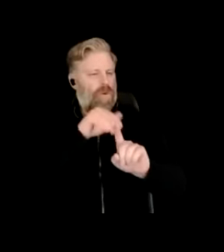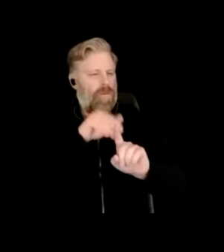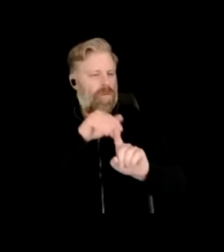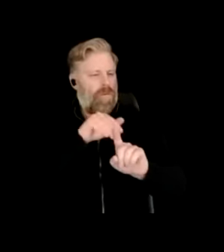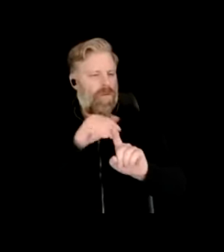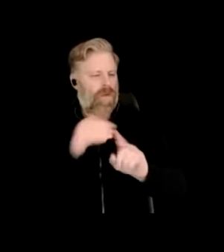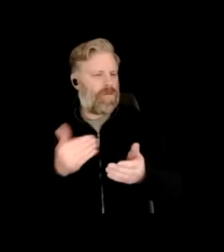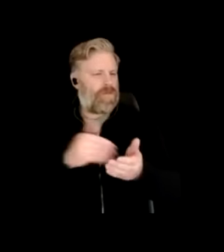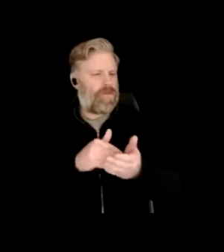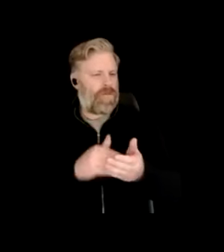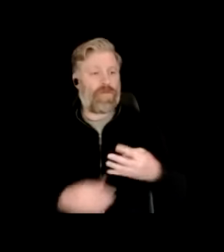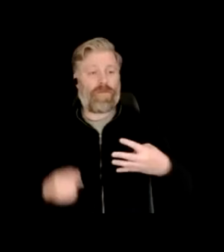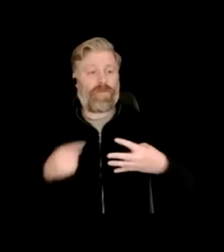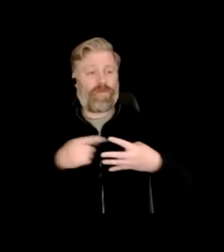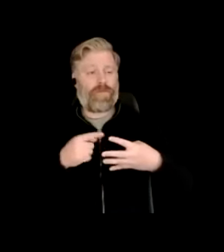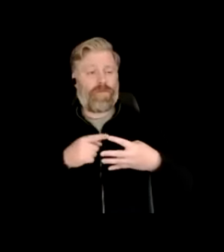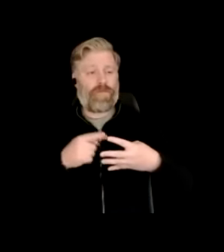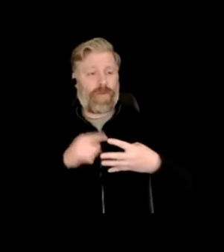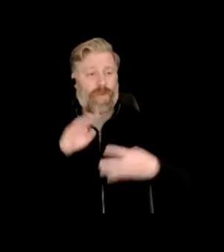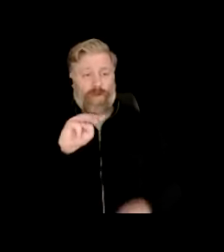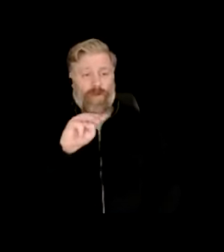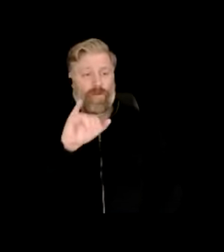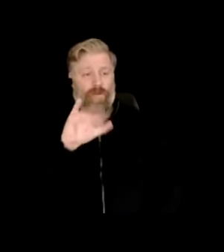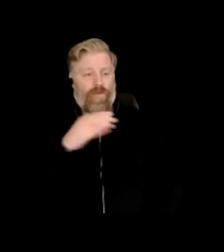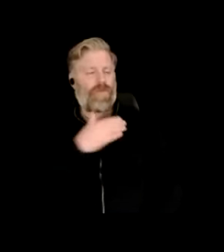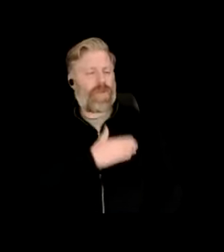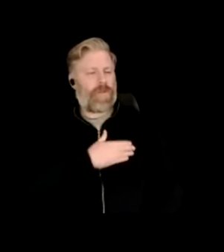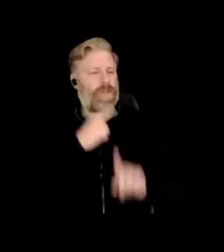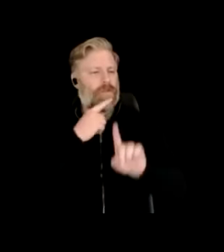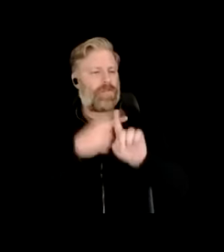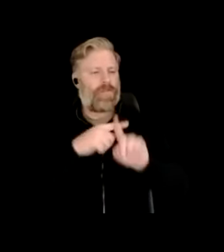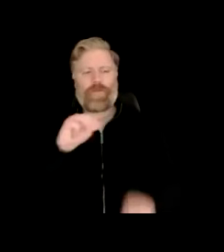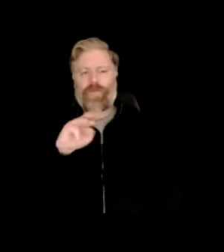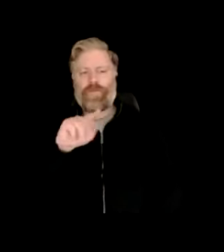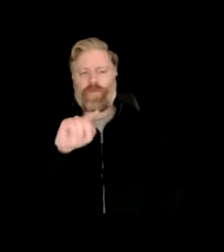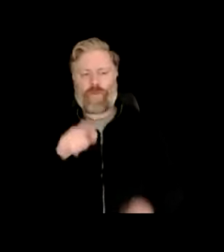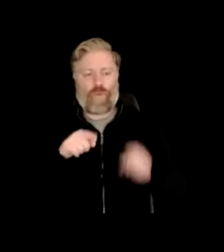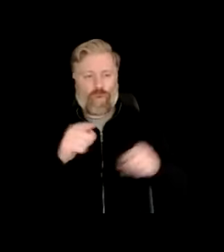Please keep your microphone muted for the entirety of the presentation unless asked to unmute.